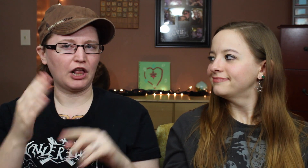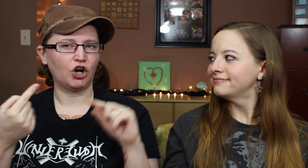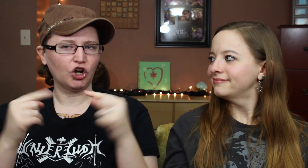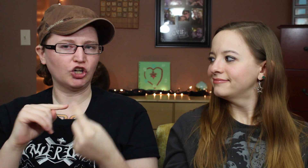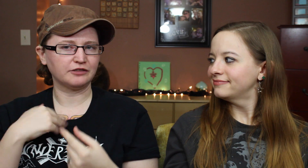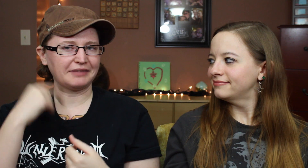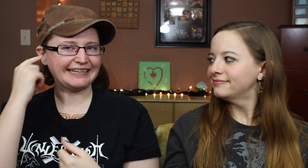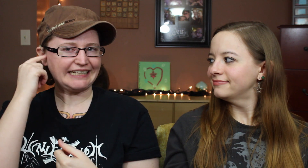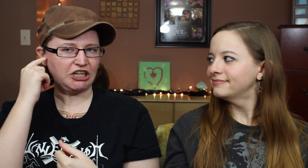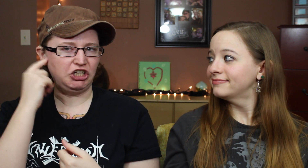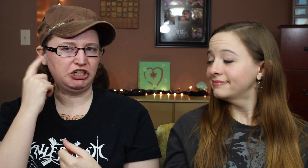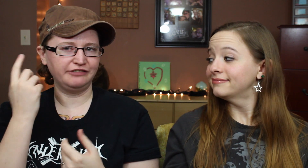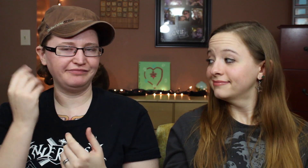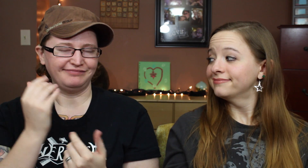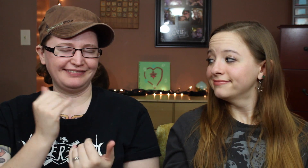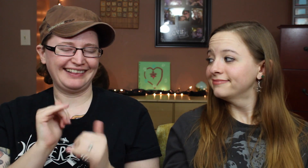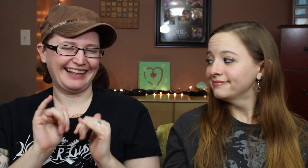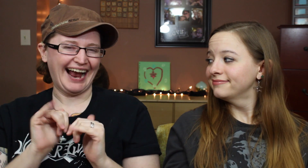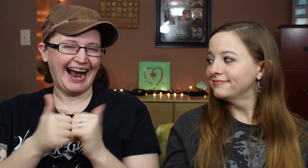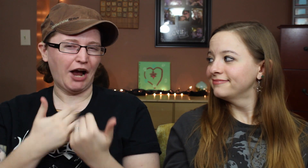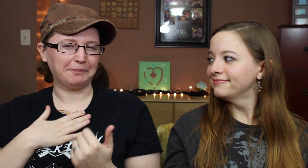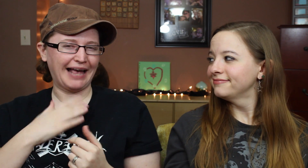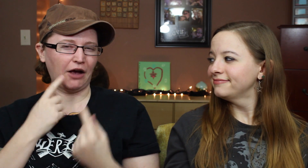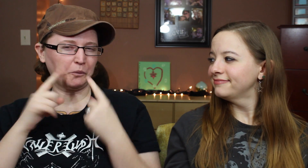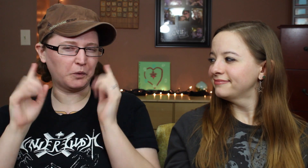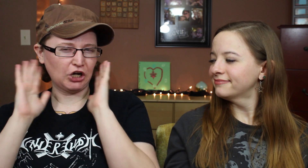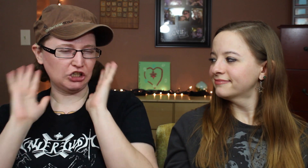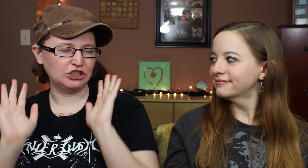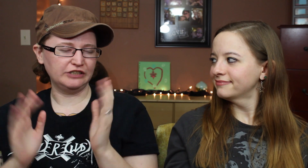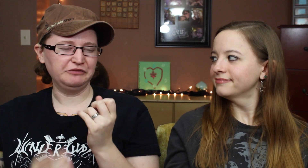because it will actually damage my hearing so that's